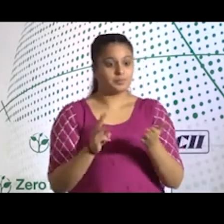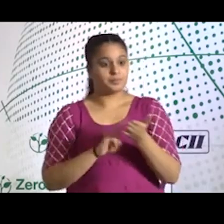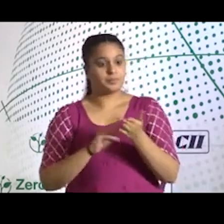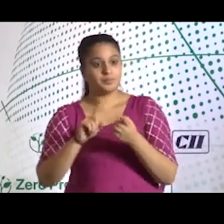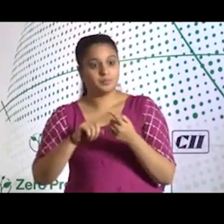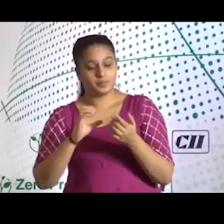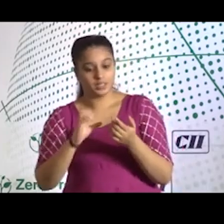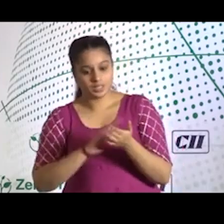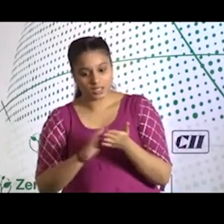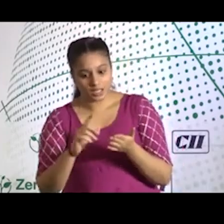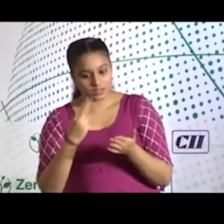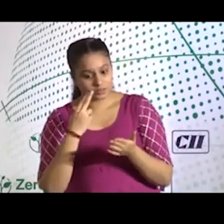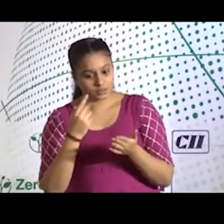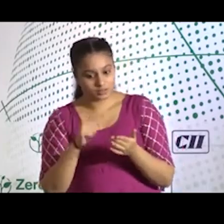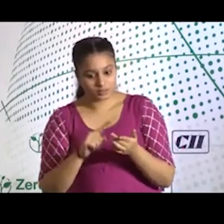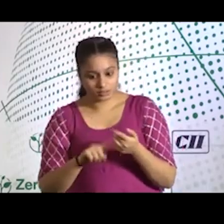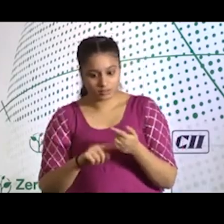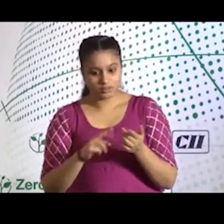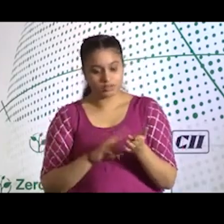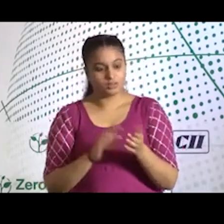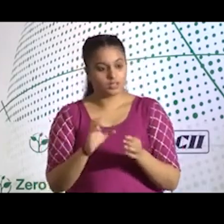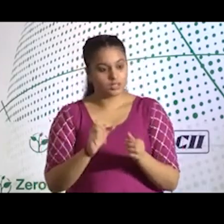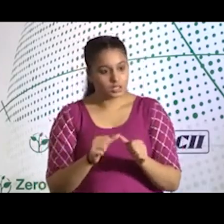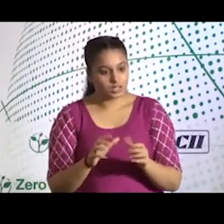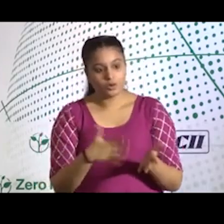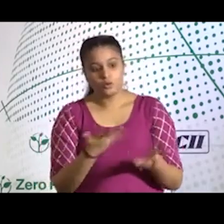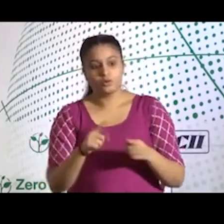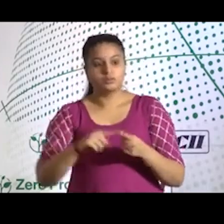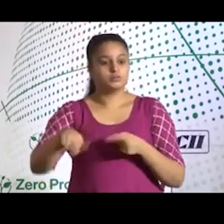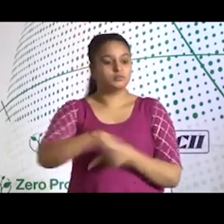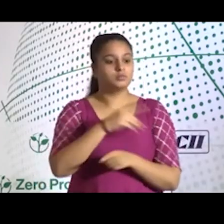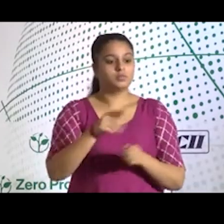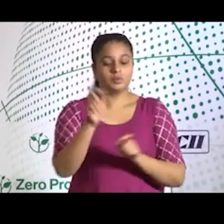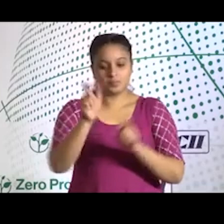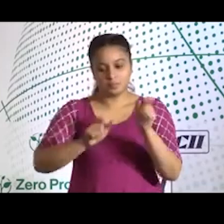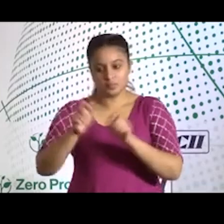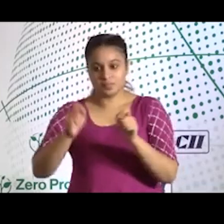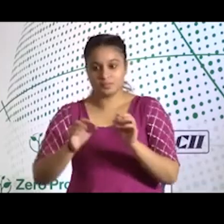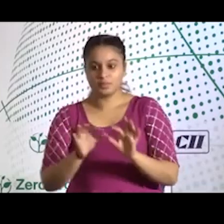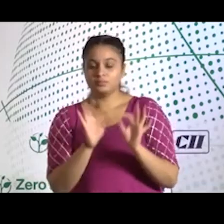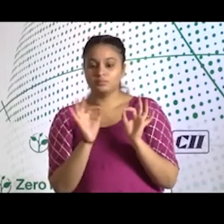the drawing, the models that they build have been amazingly accepted.